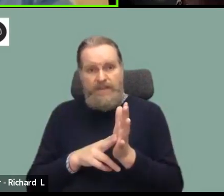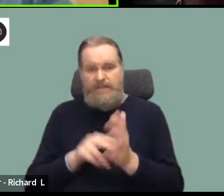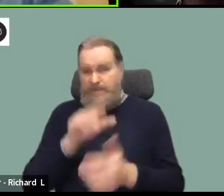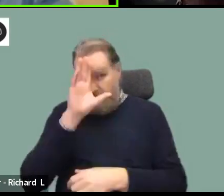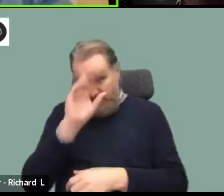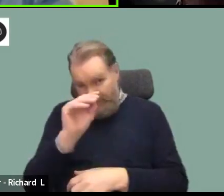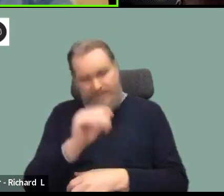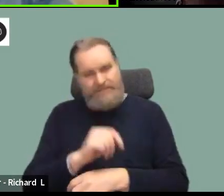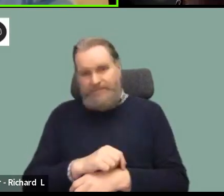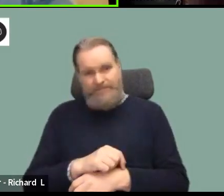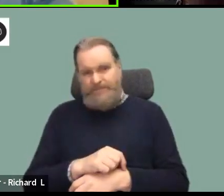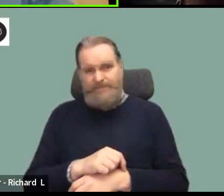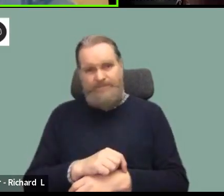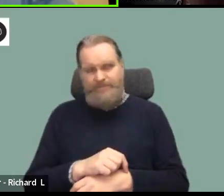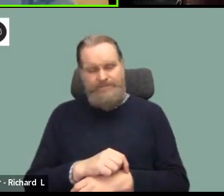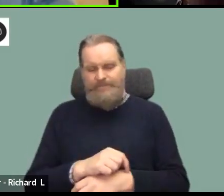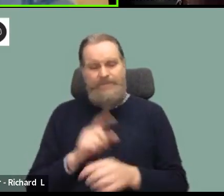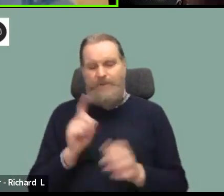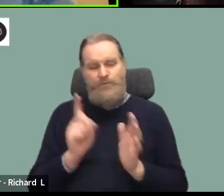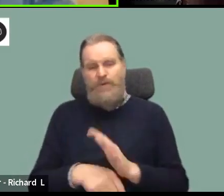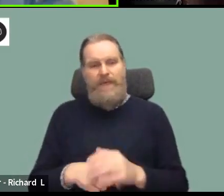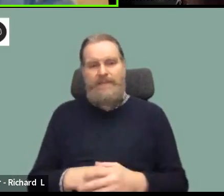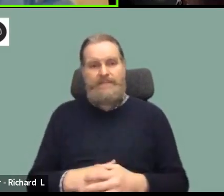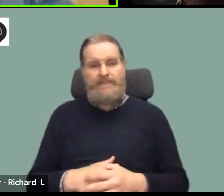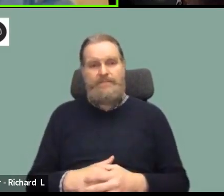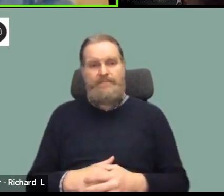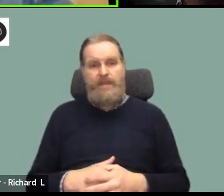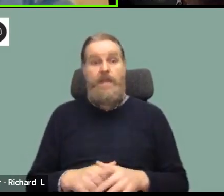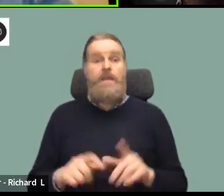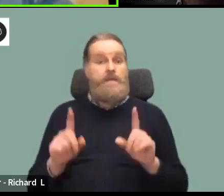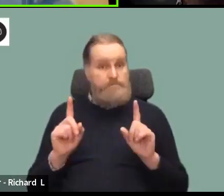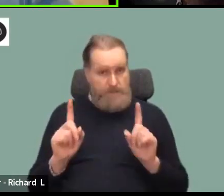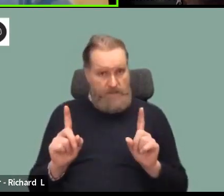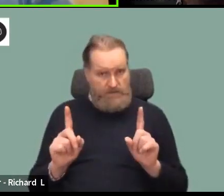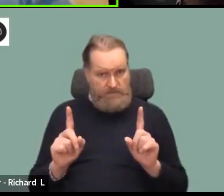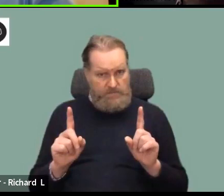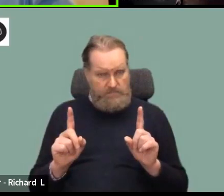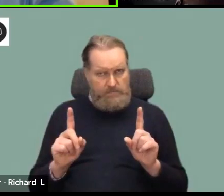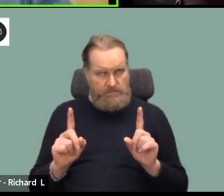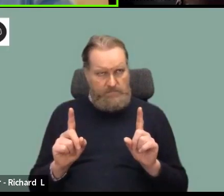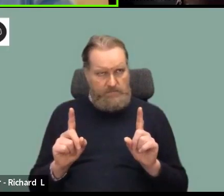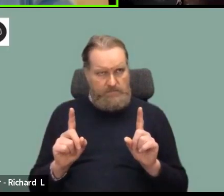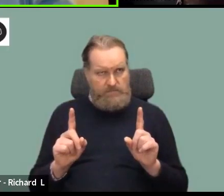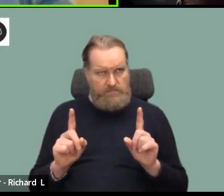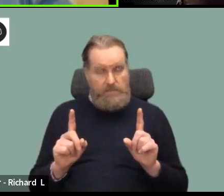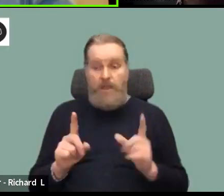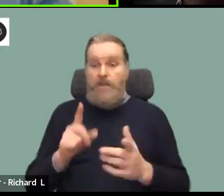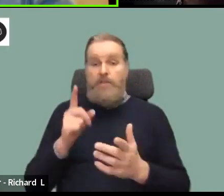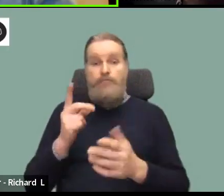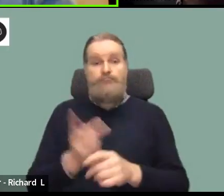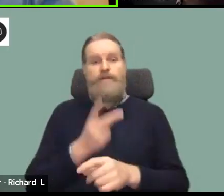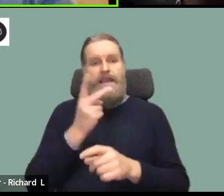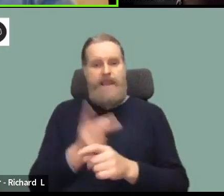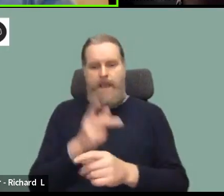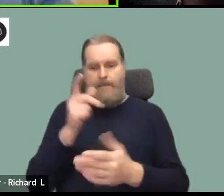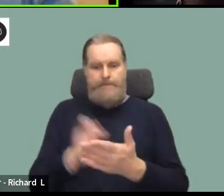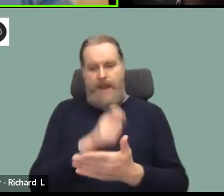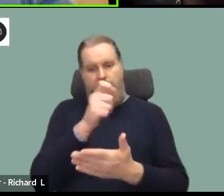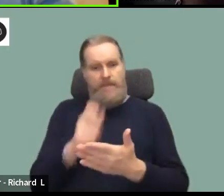area to target. So unfortunately the answer to that is. s yes. And it just s yes. And i just want to say to o is that obviously in considering o is that obviously in considering the rebounder when